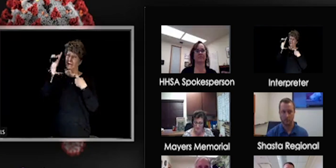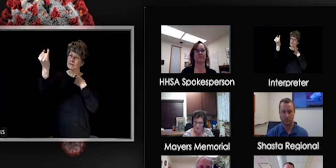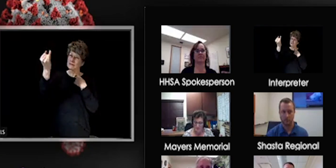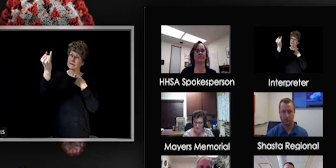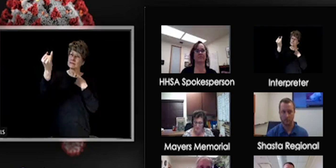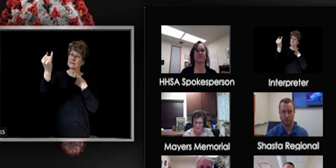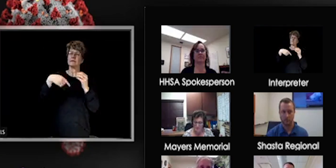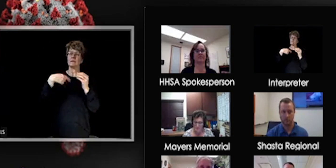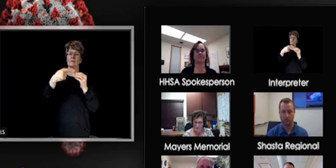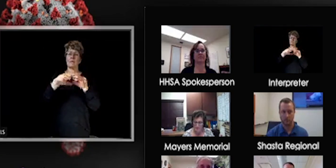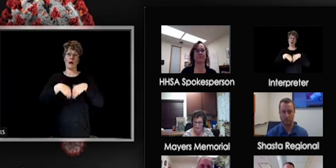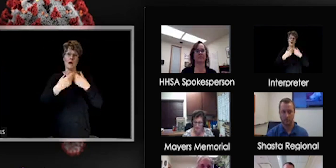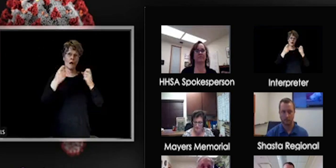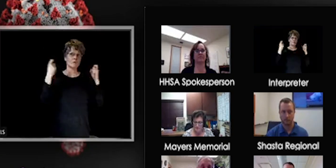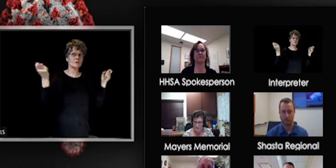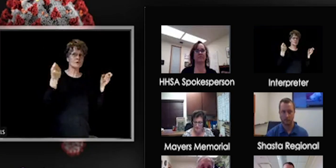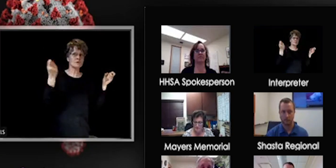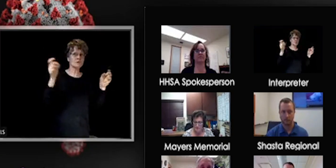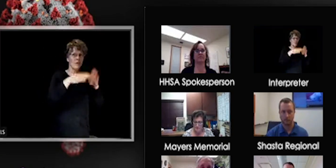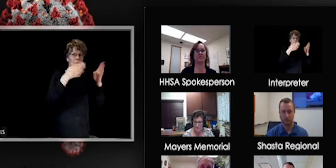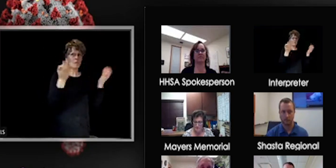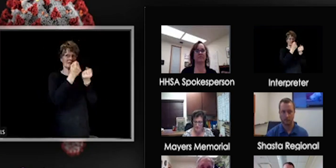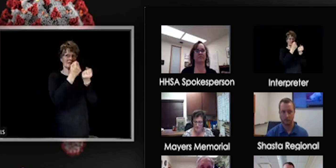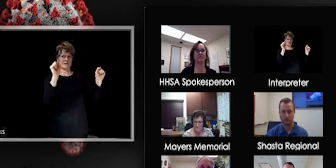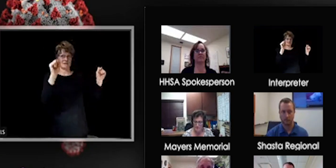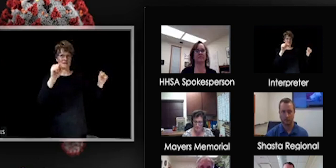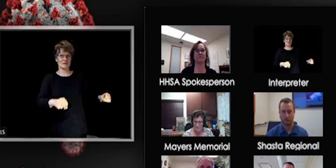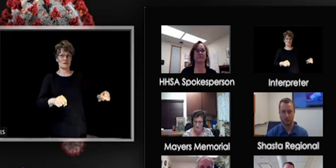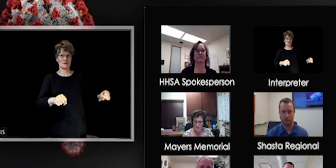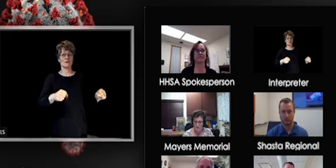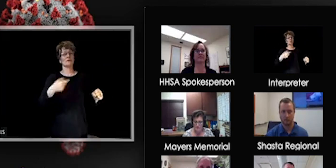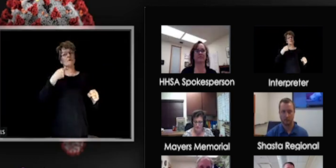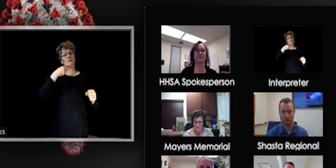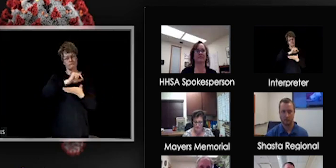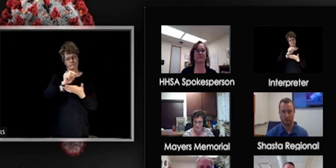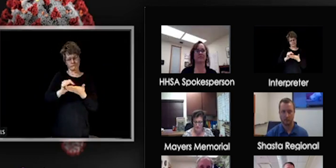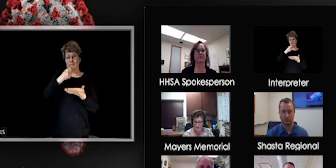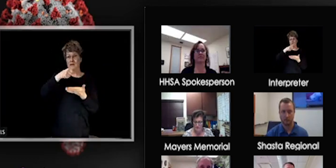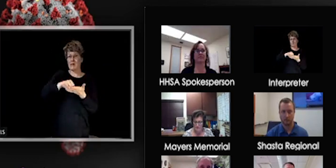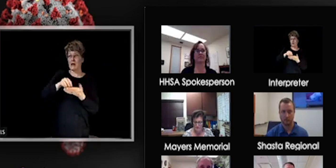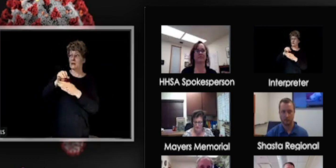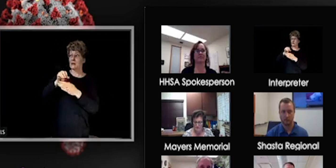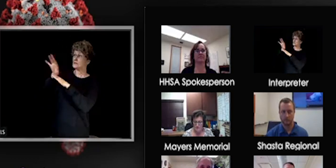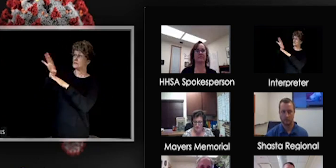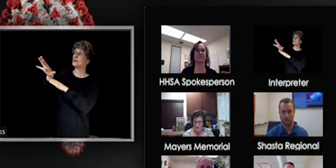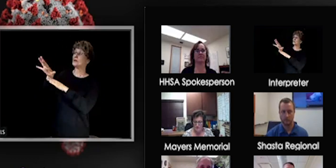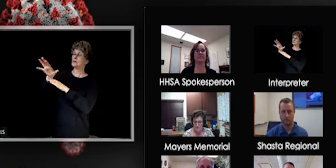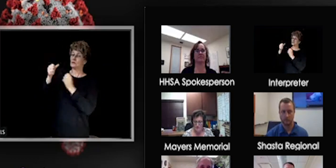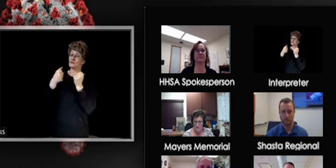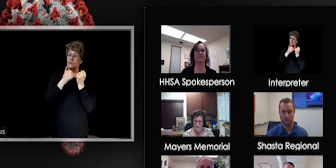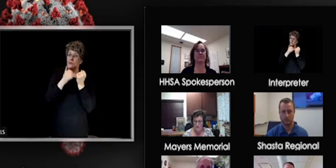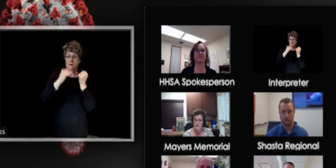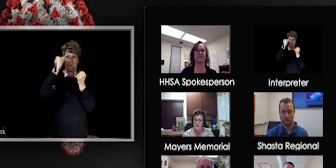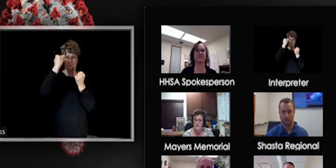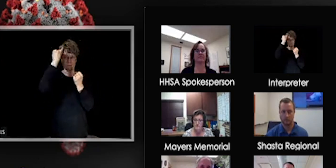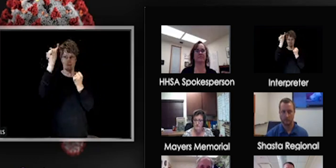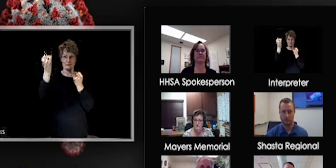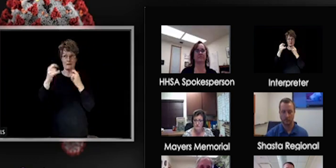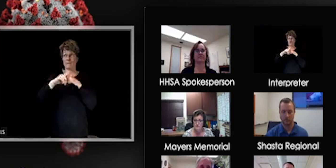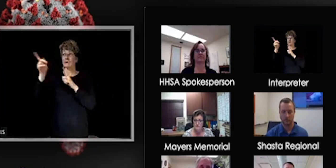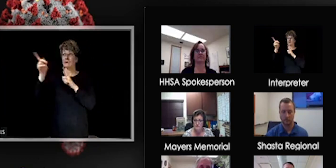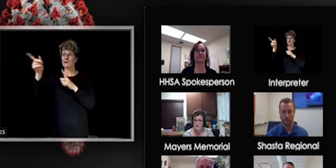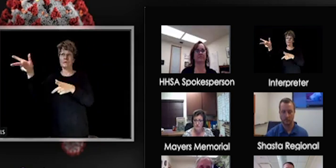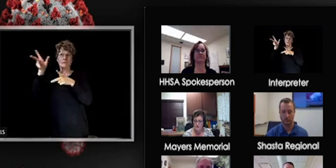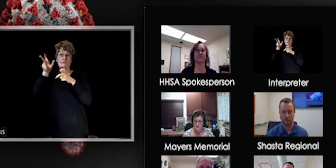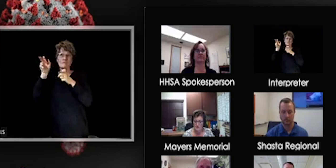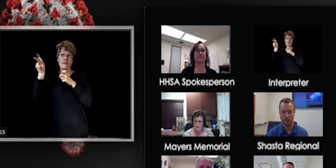to the governor. Changes from the state have not been forthcoming. It’s not that we think